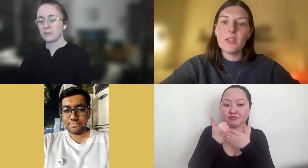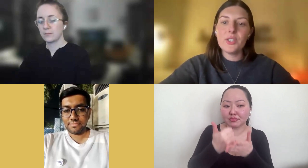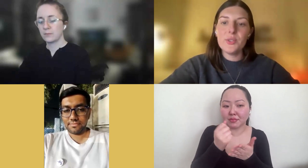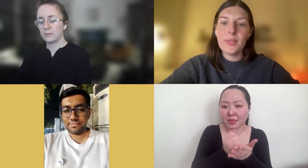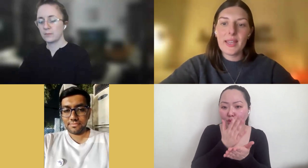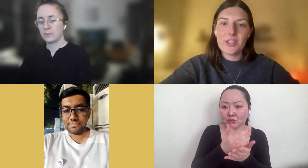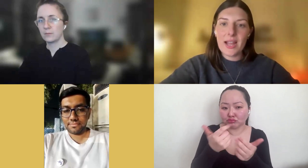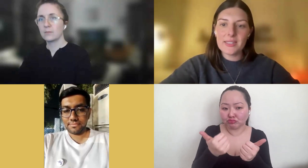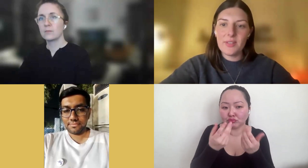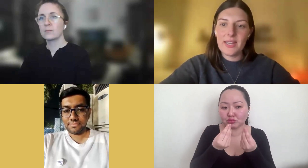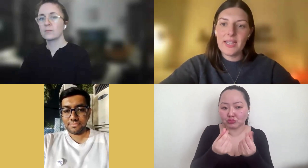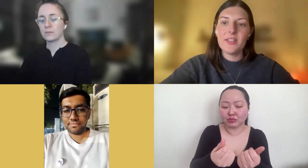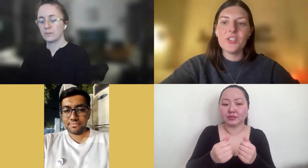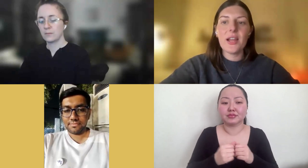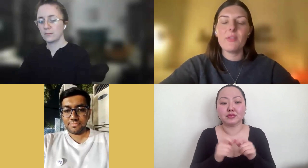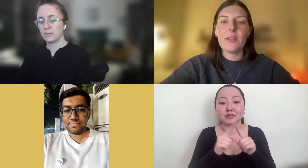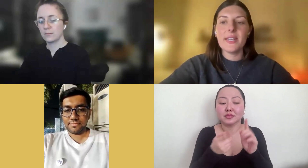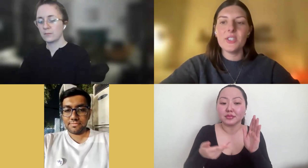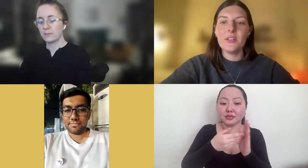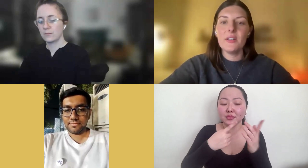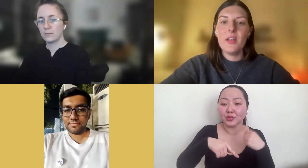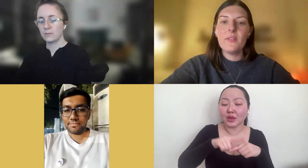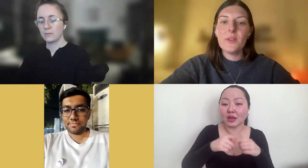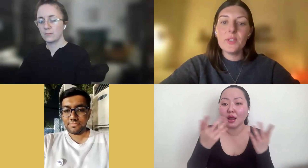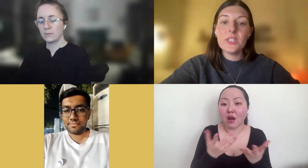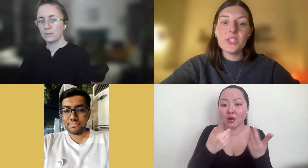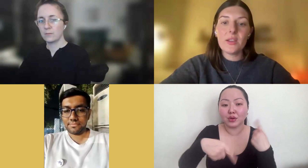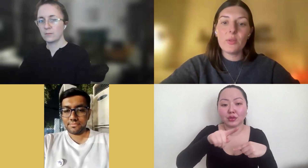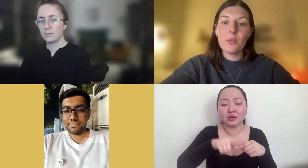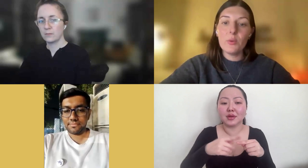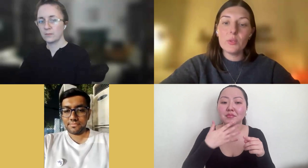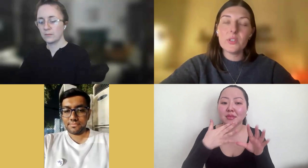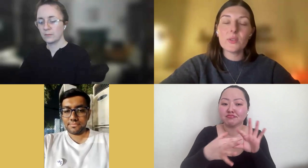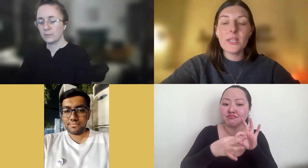we would want you to engage in the chat throughout the session. Feel free to share your thoughts,